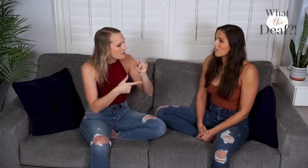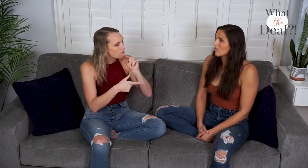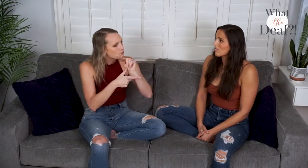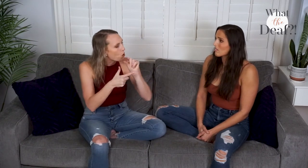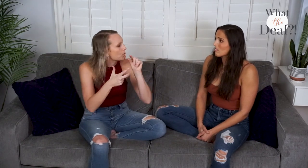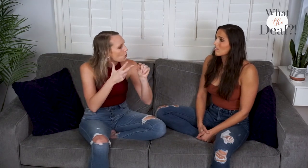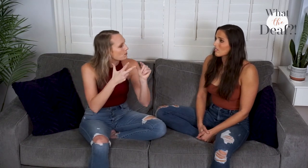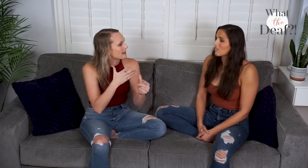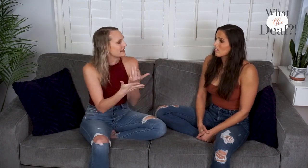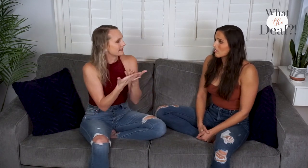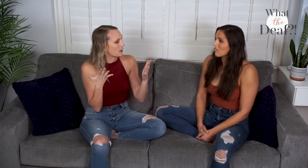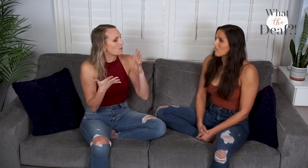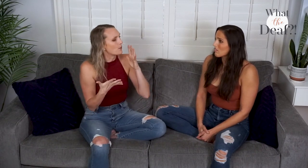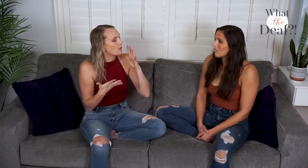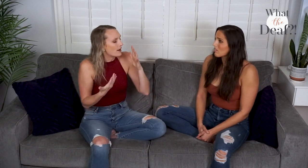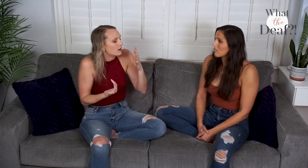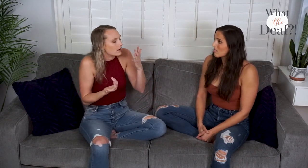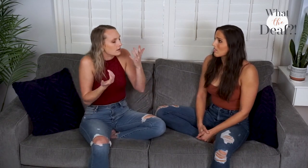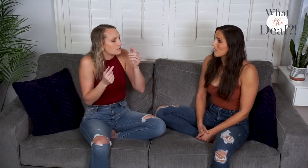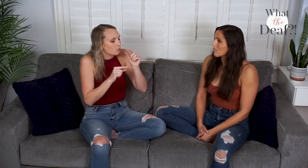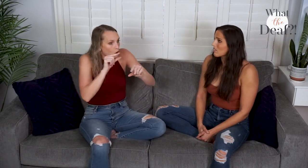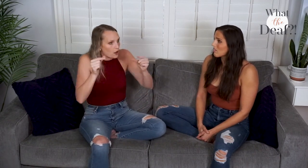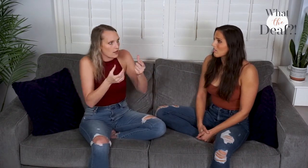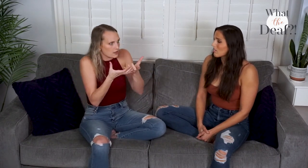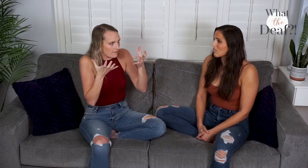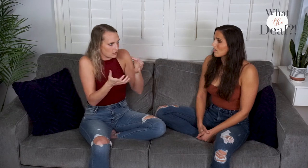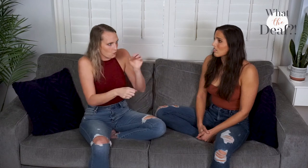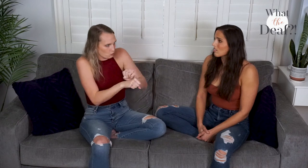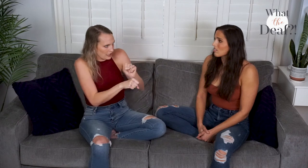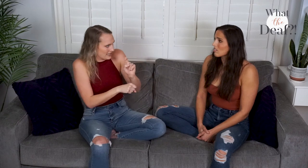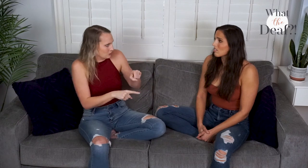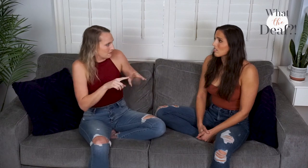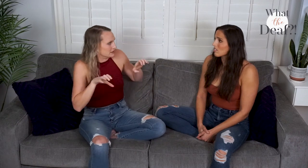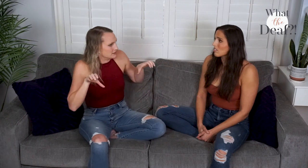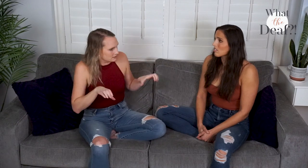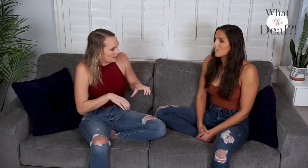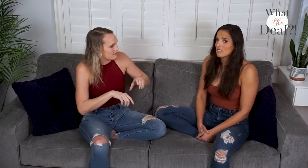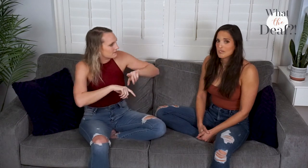You know, those little things… I mean, it’s a lot of small things and a lot of work that needs to be done